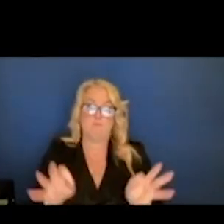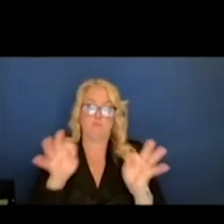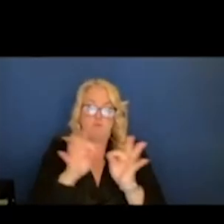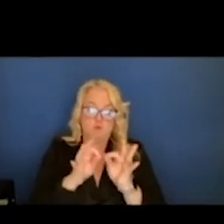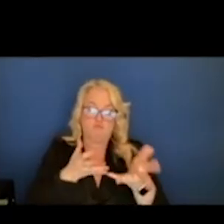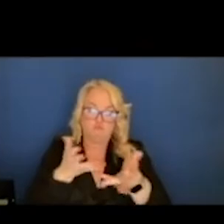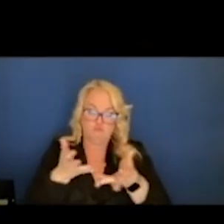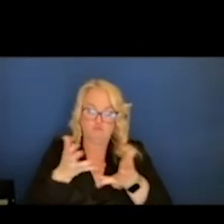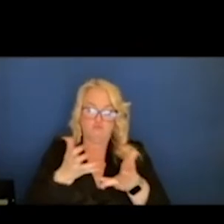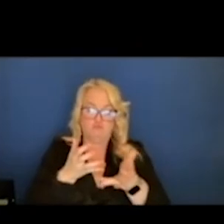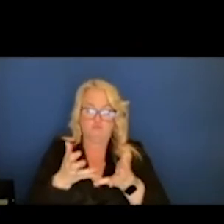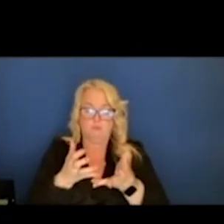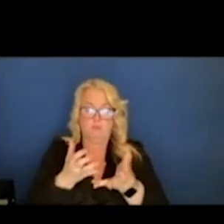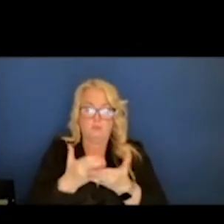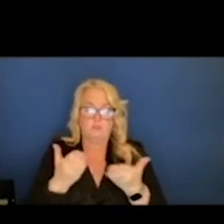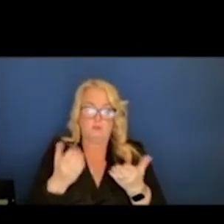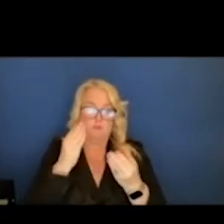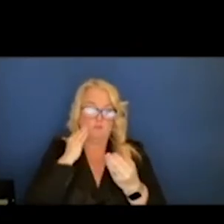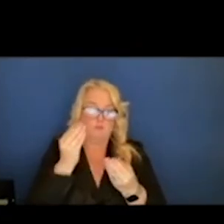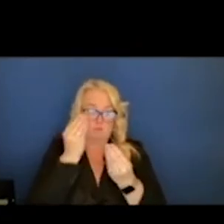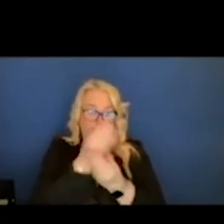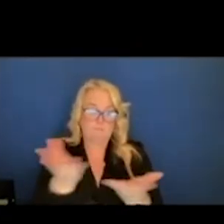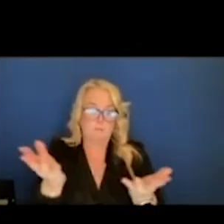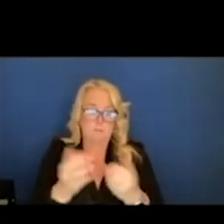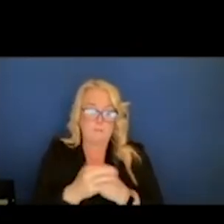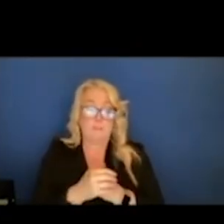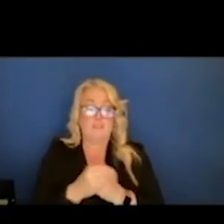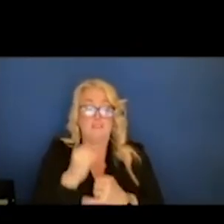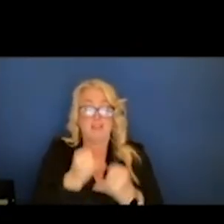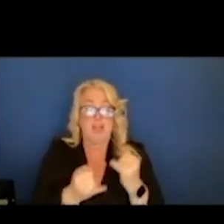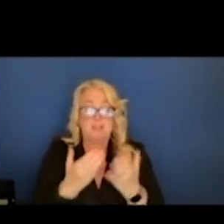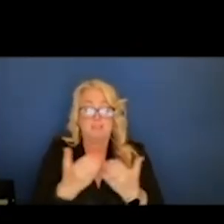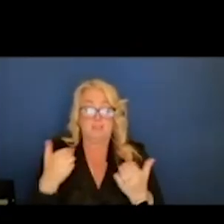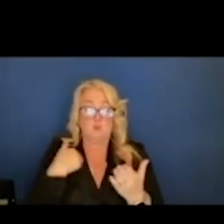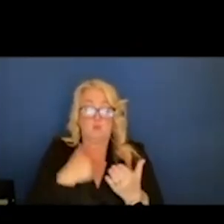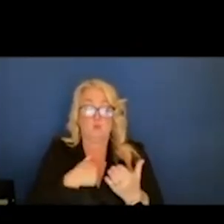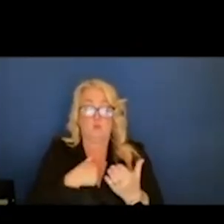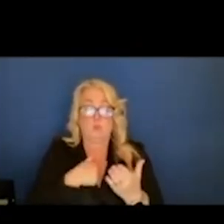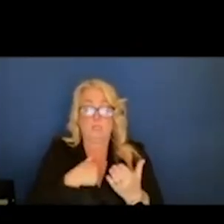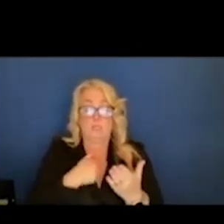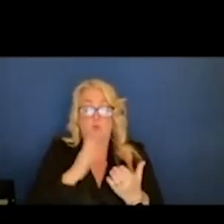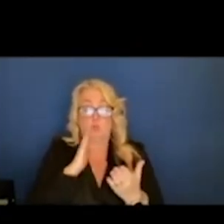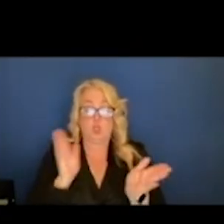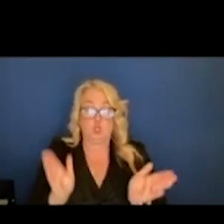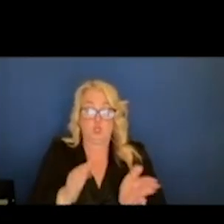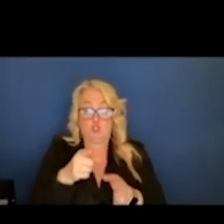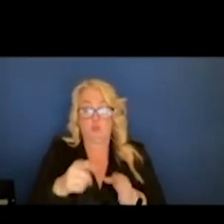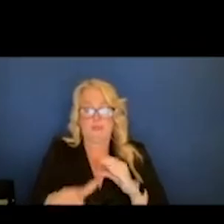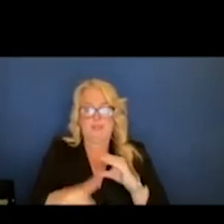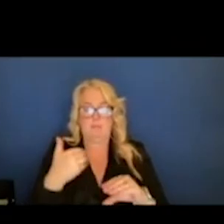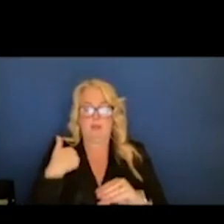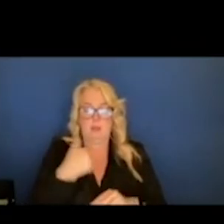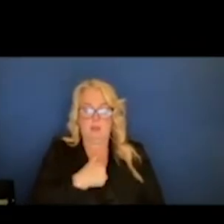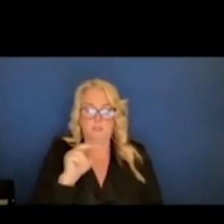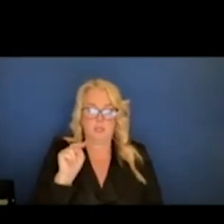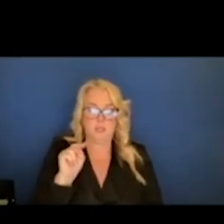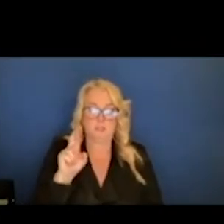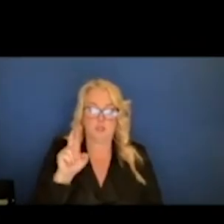meaningful and engaging content to you. Lastly, we encourage you to email NCRTM